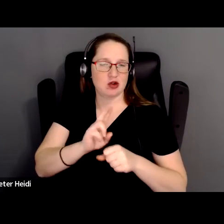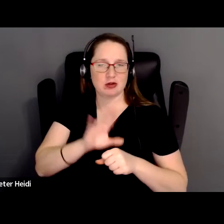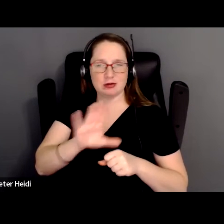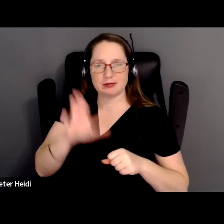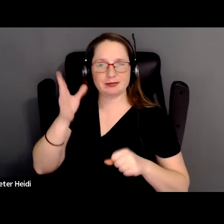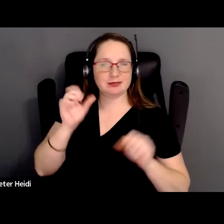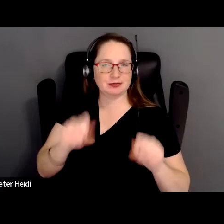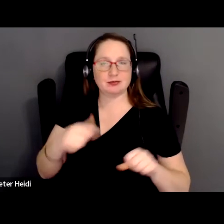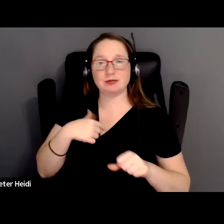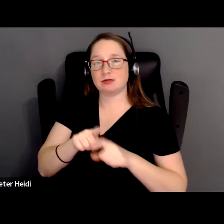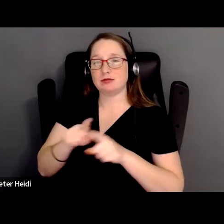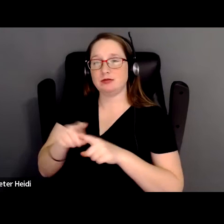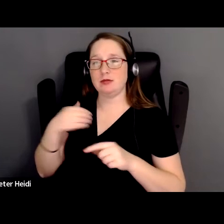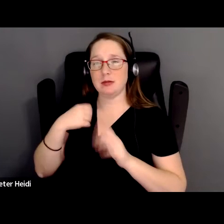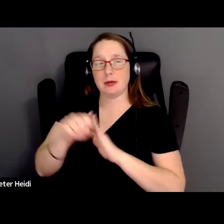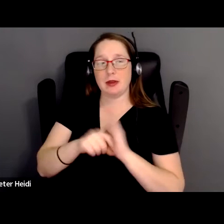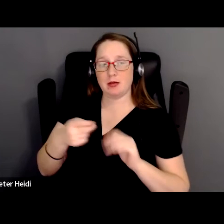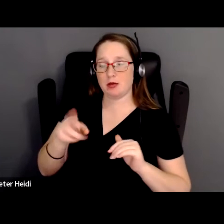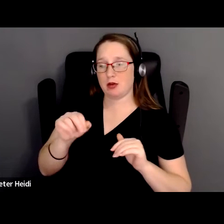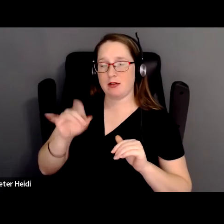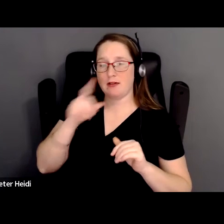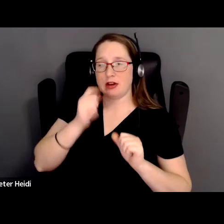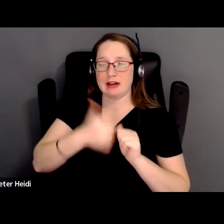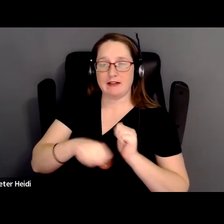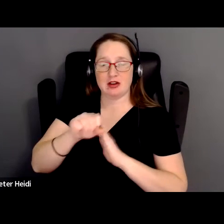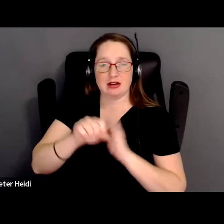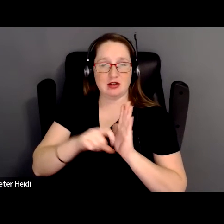We also have a state profile for every State that shows trends